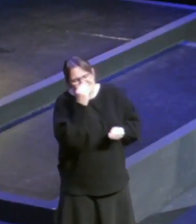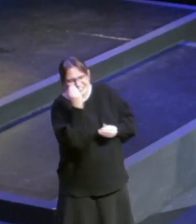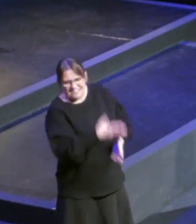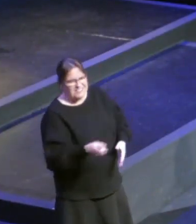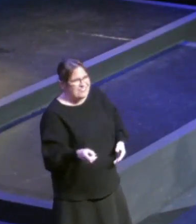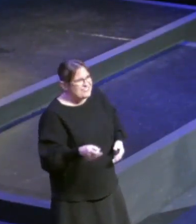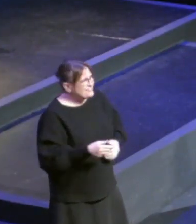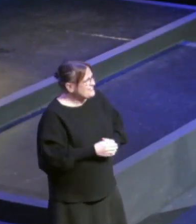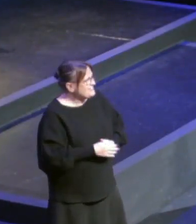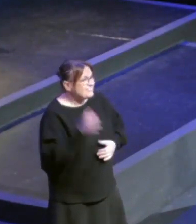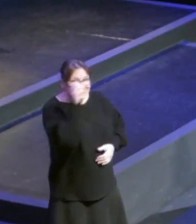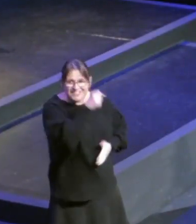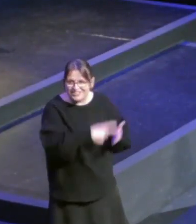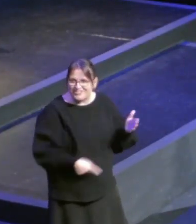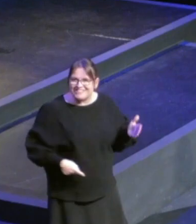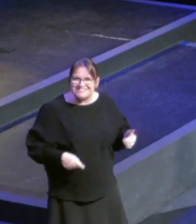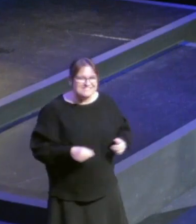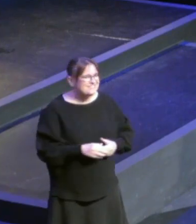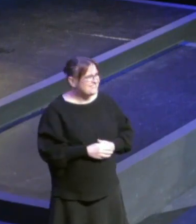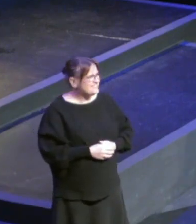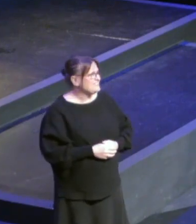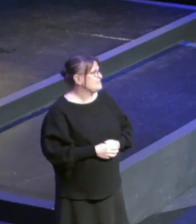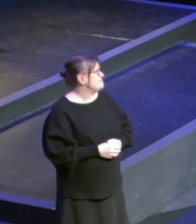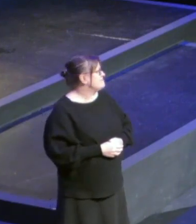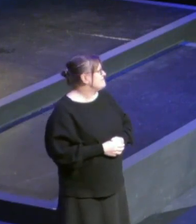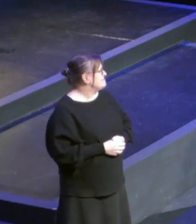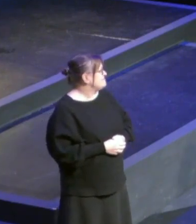Guess what? I got the job.